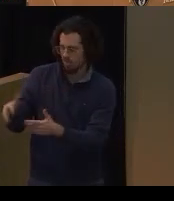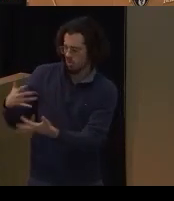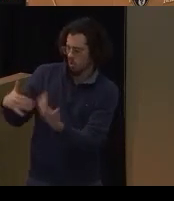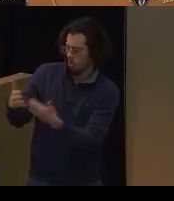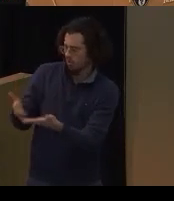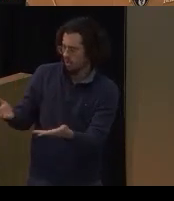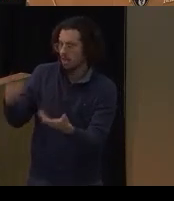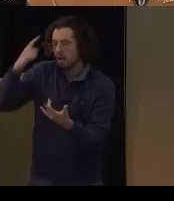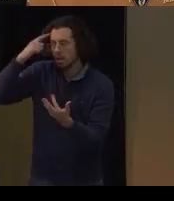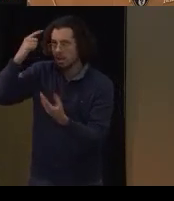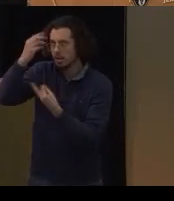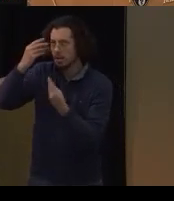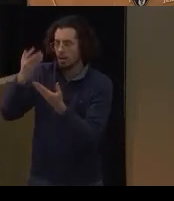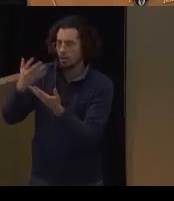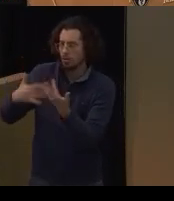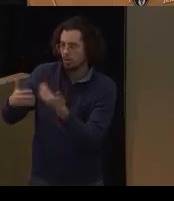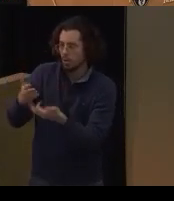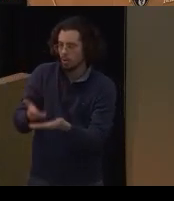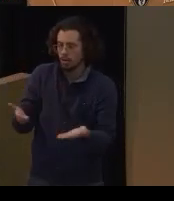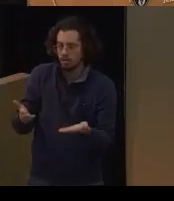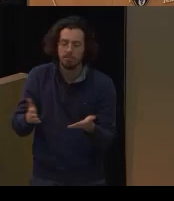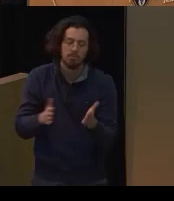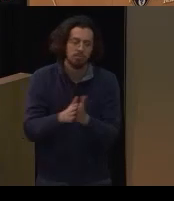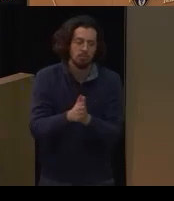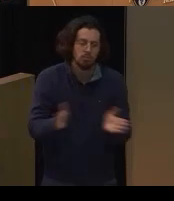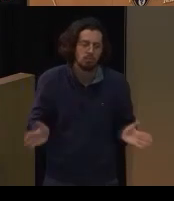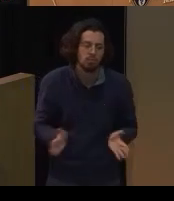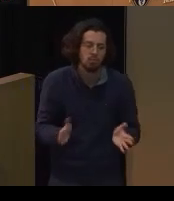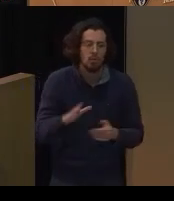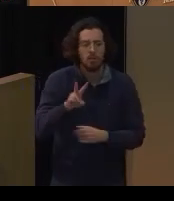thinking about social things it's what's driving volitional control in this region I'll mention